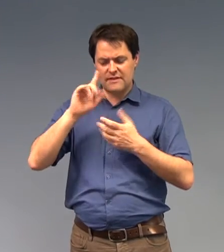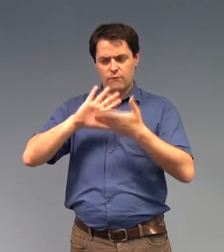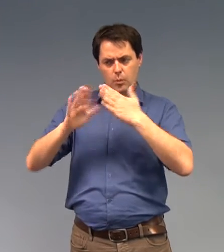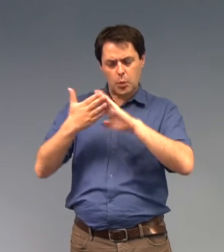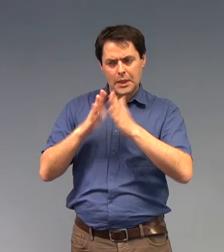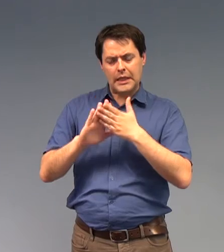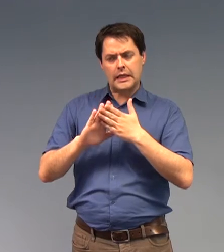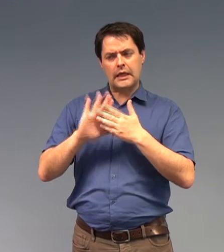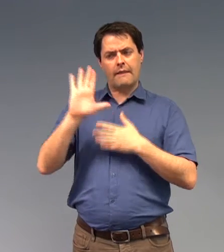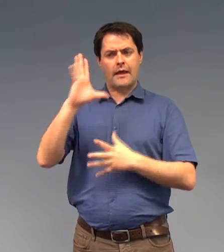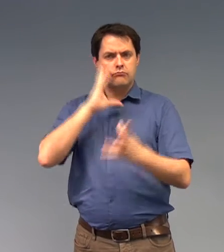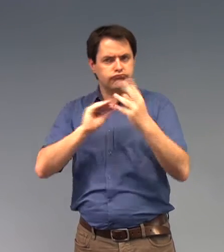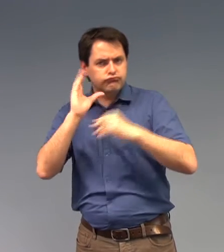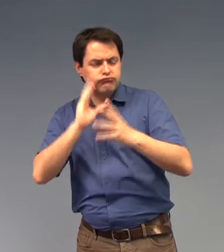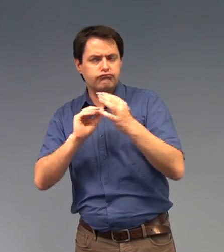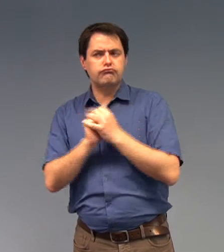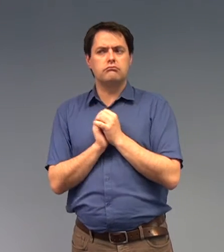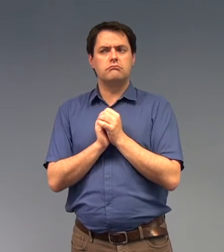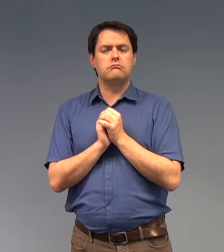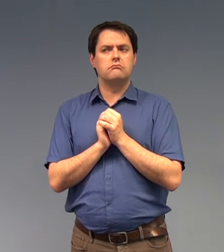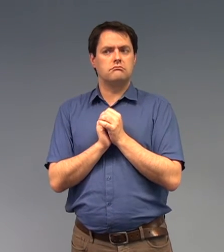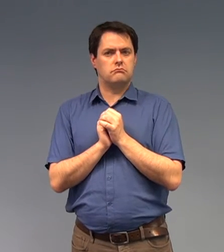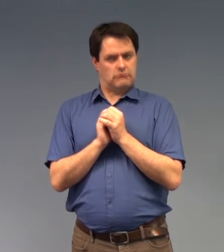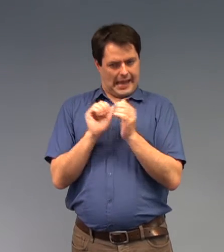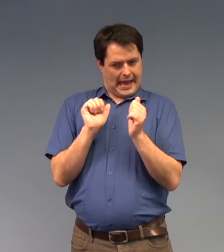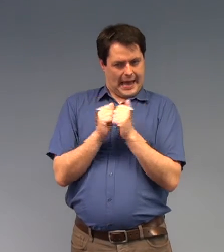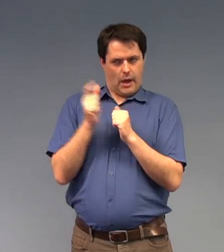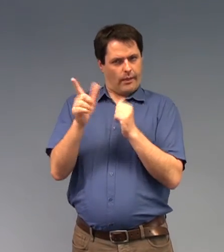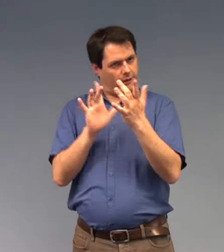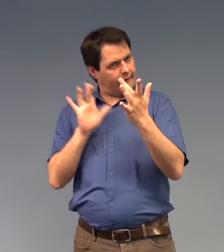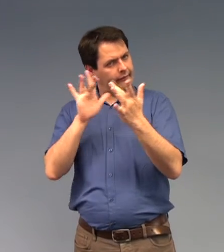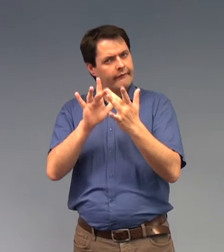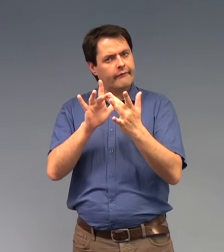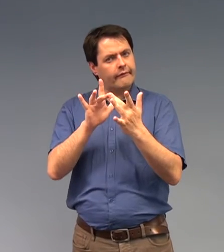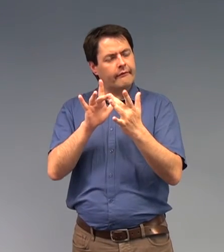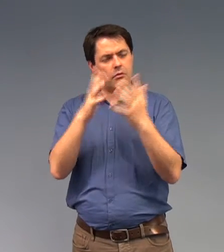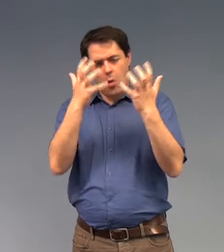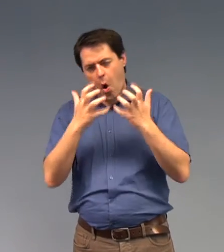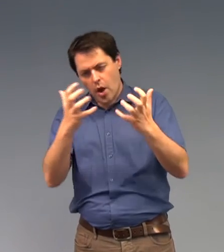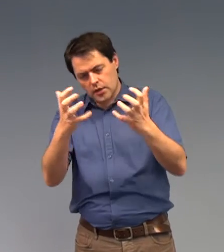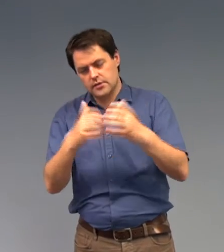So, I was interested that if we have DIs who have grown up in the Deaf community